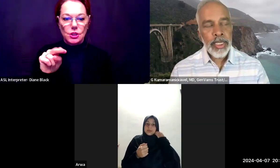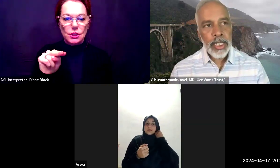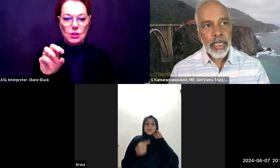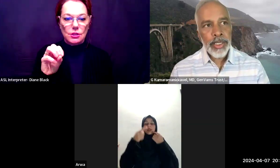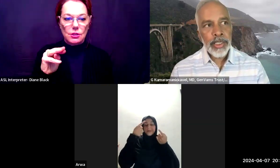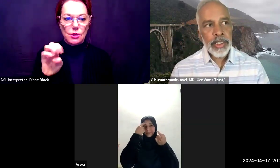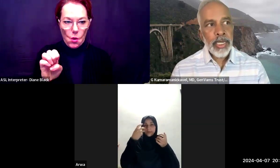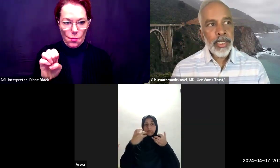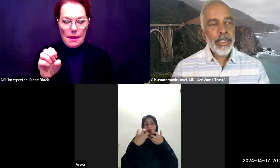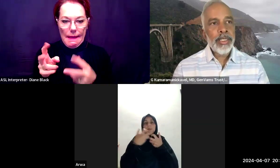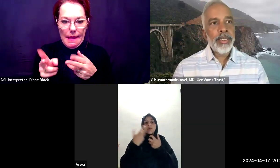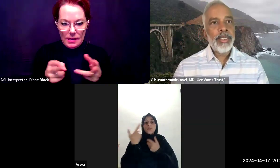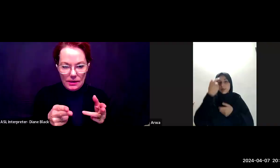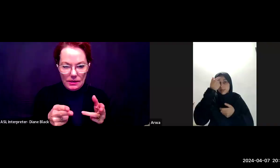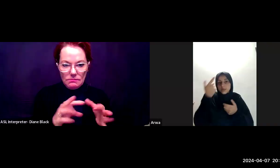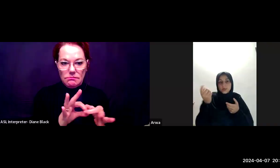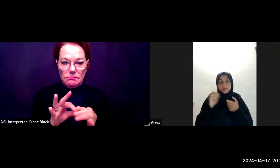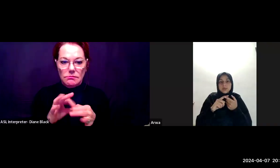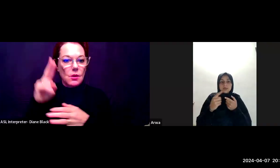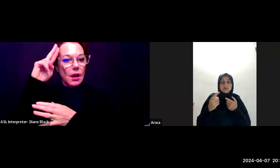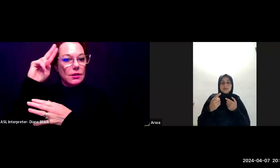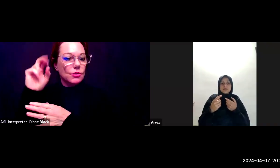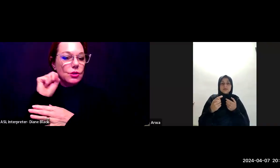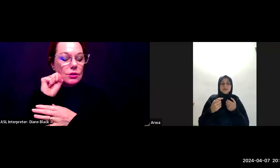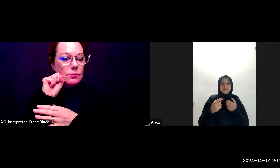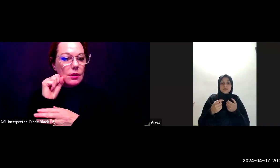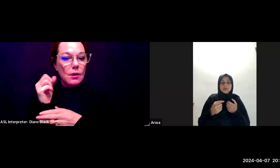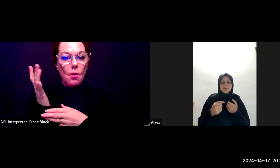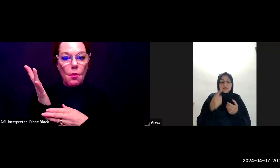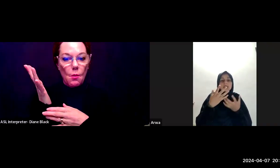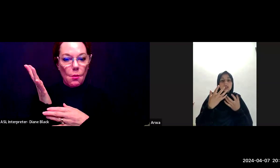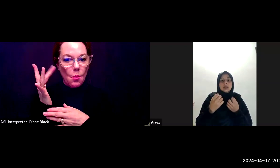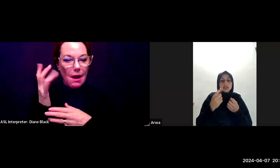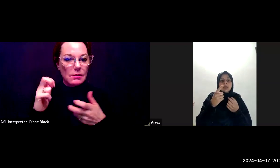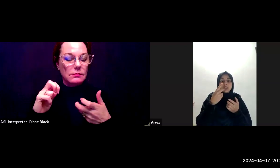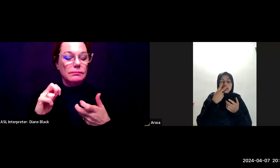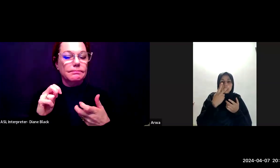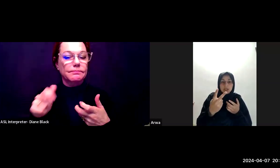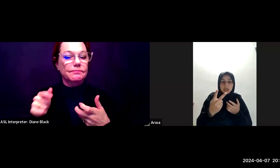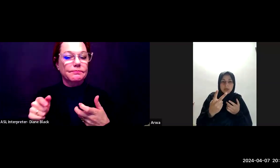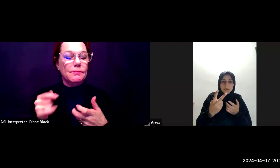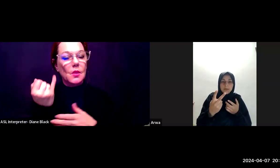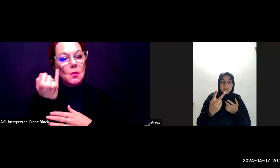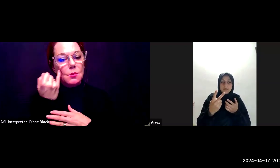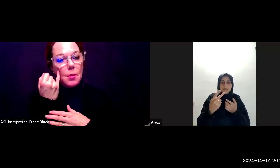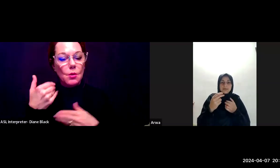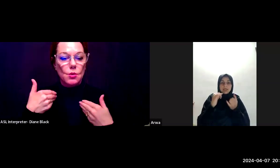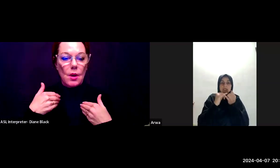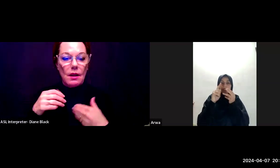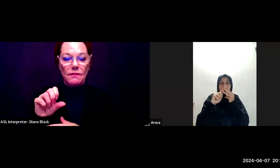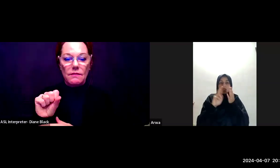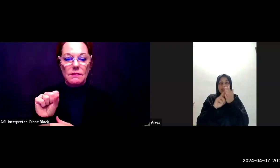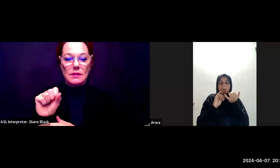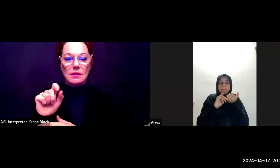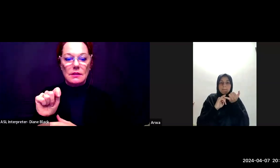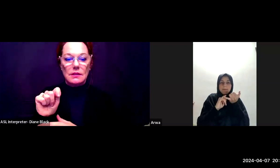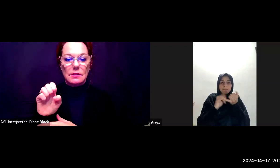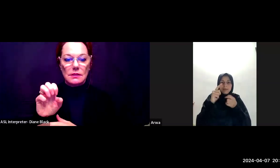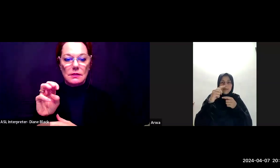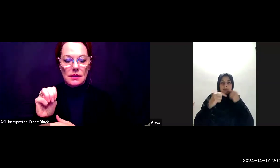editing is that um it can't be, say if you take stem cell. uh if you make stem cell then it can